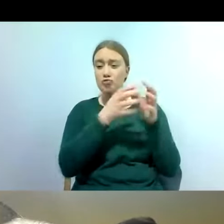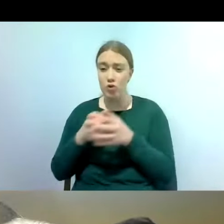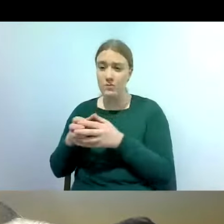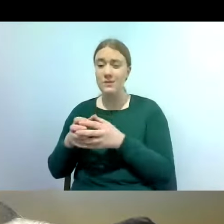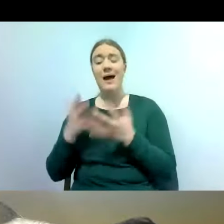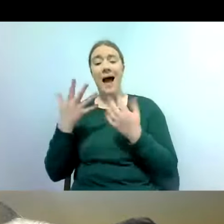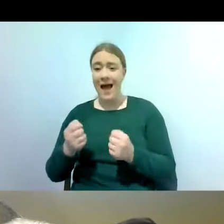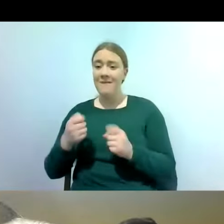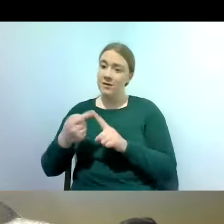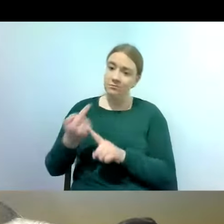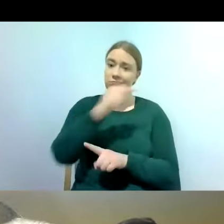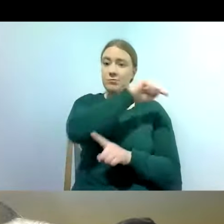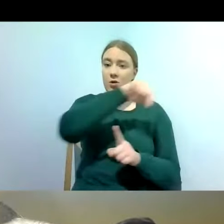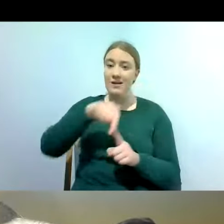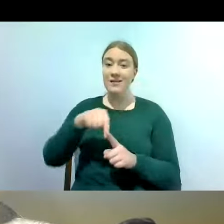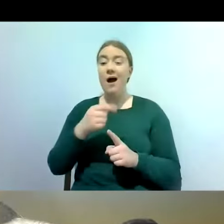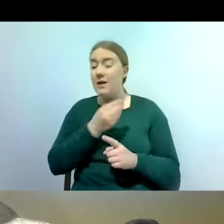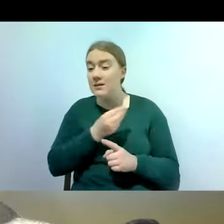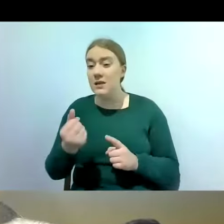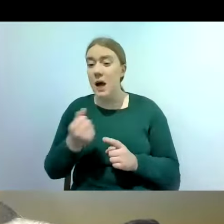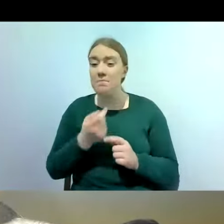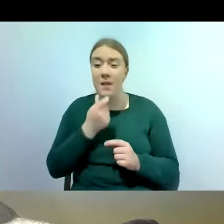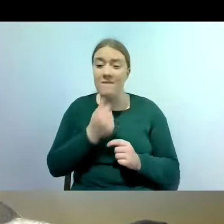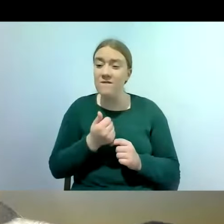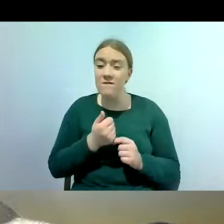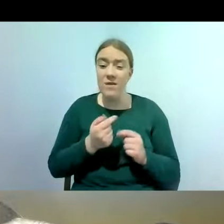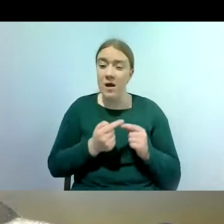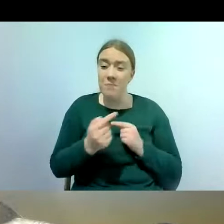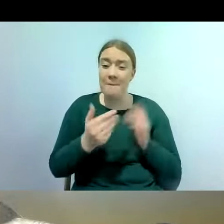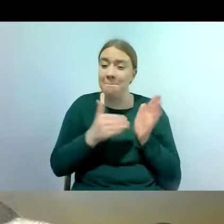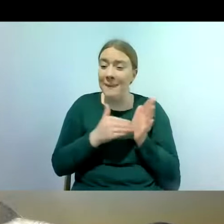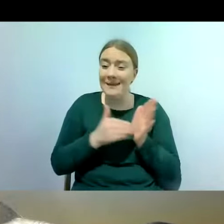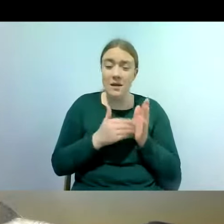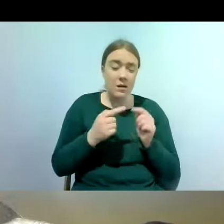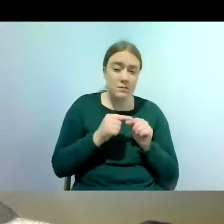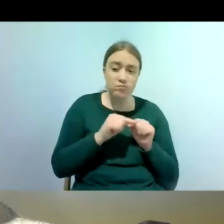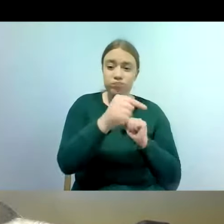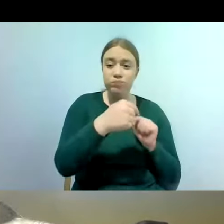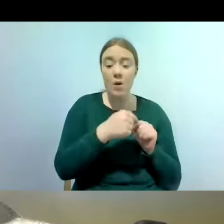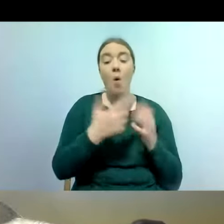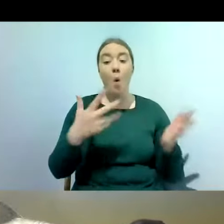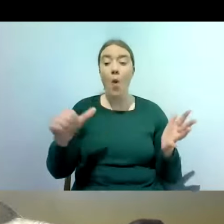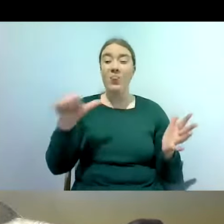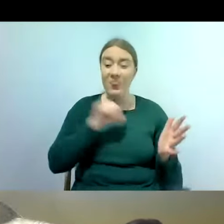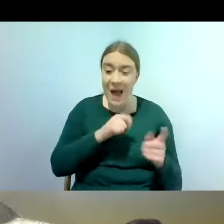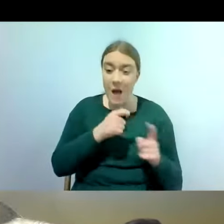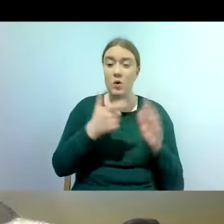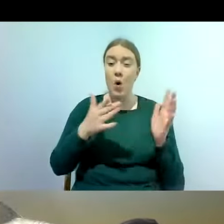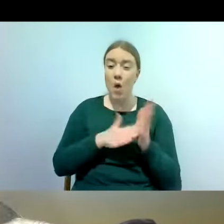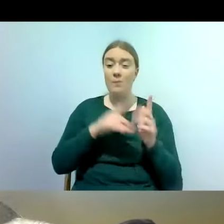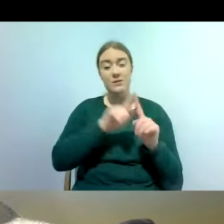can range from a few hundred meters to thousands of kilometers in movement that span oceans and